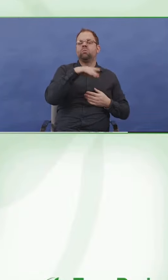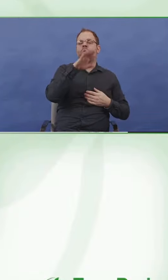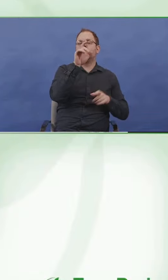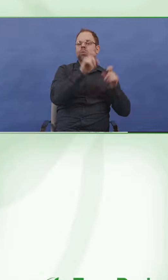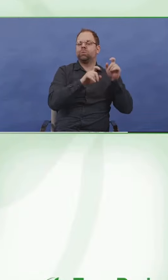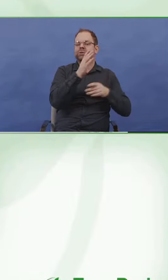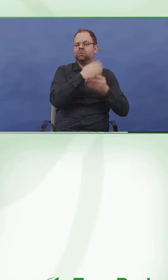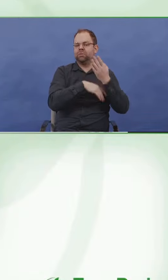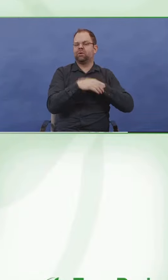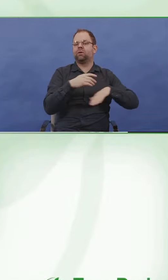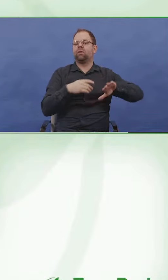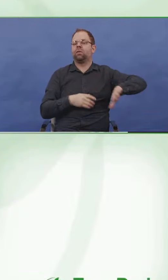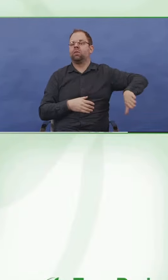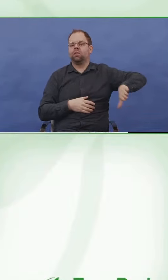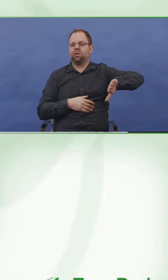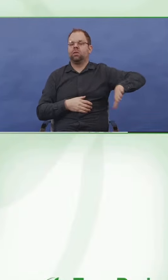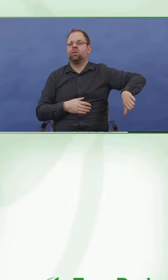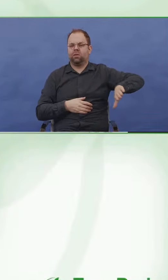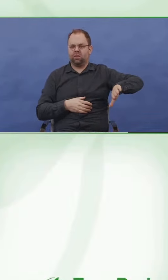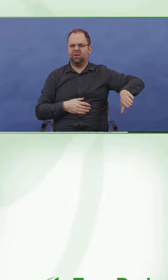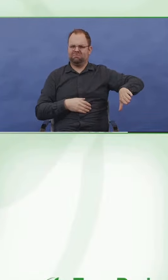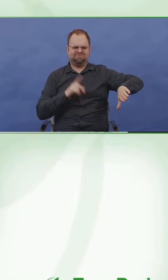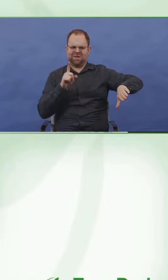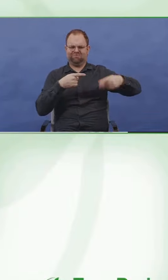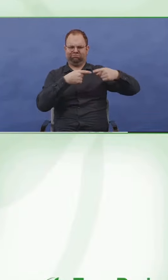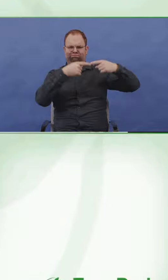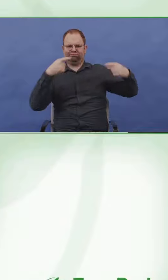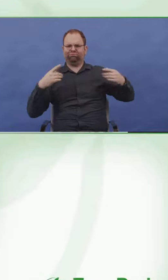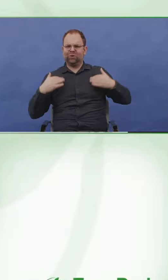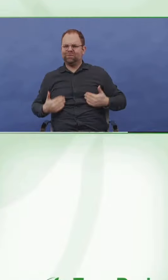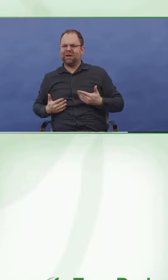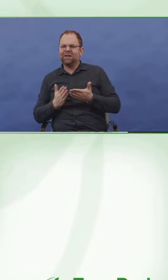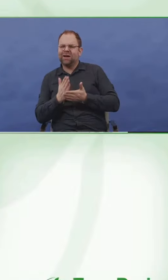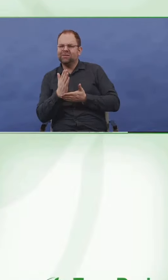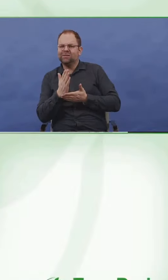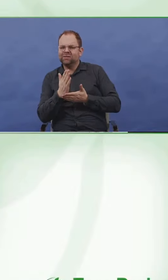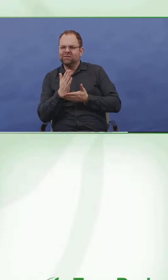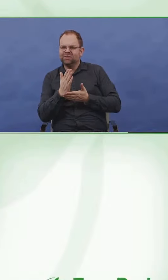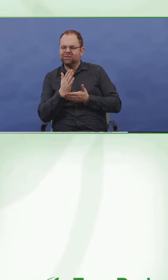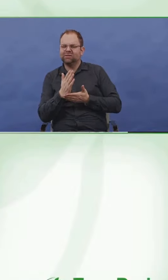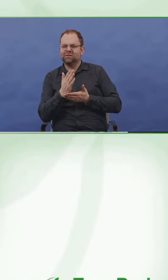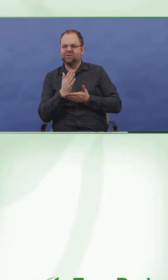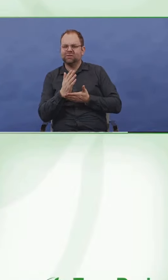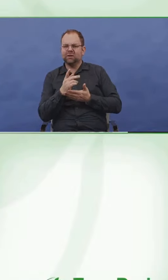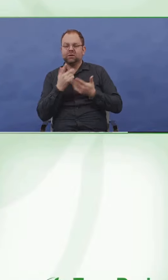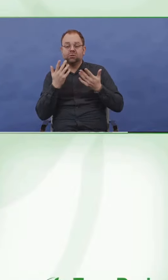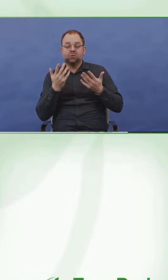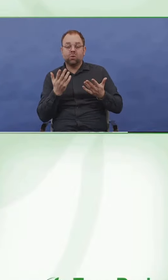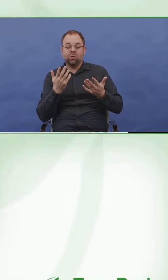Women rights organisations and the feminist movements evolved on care